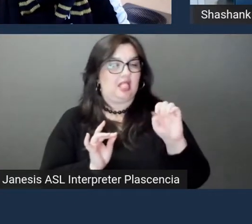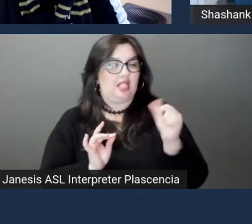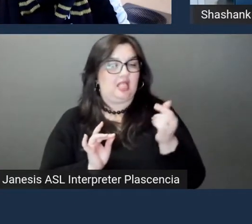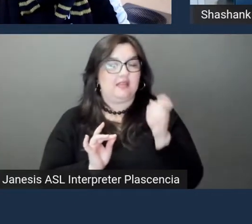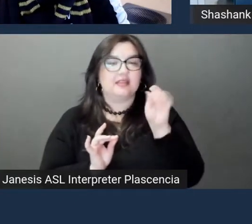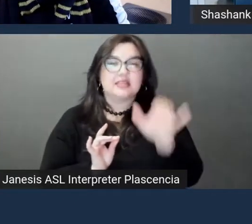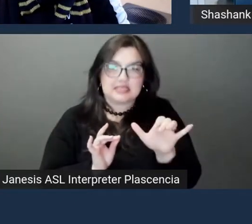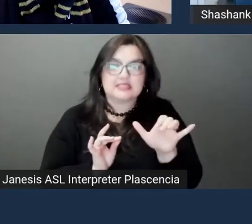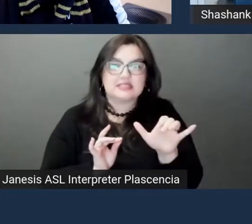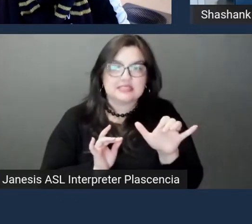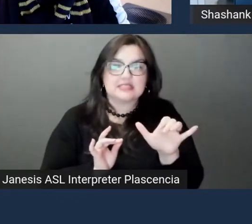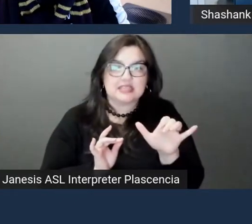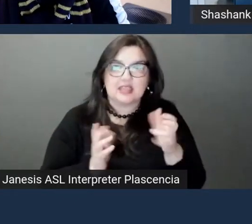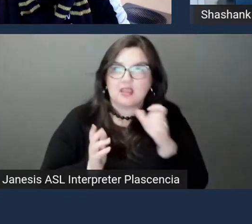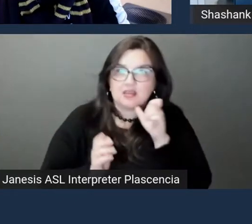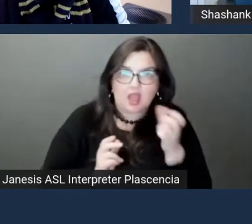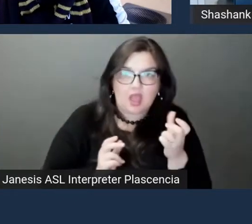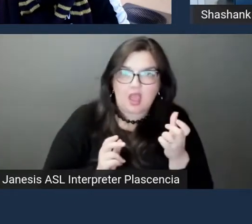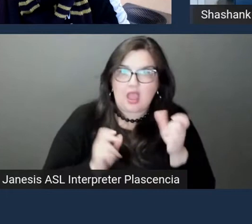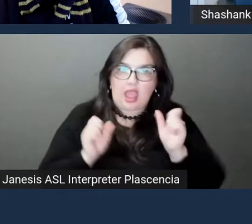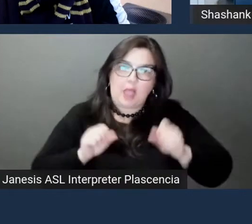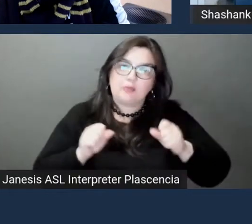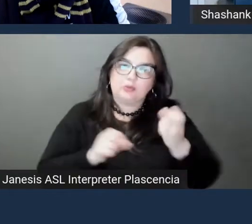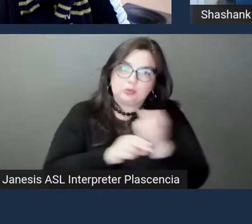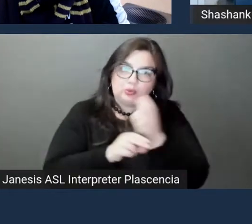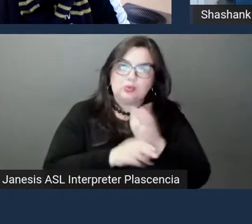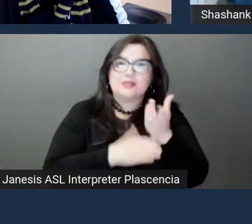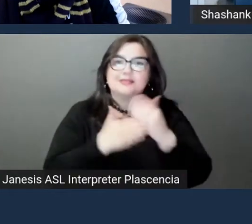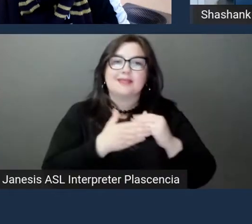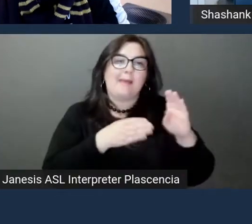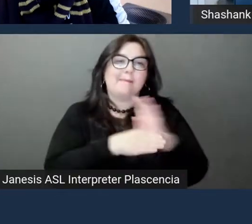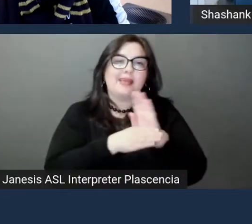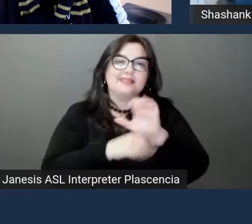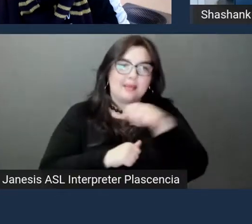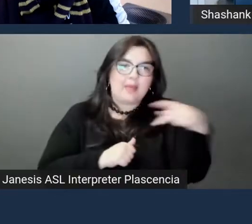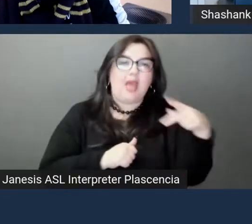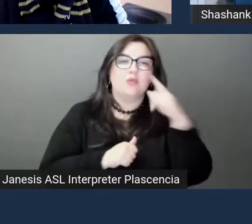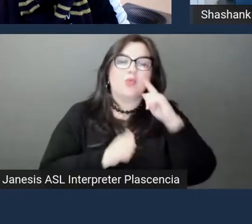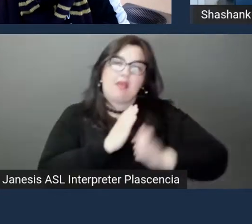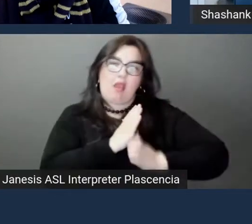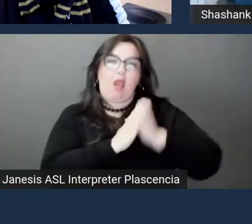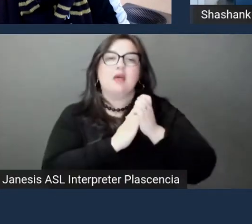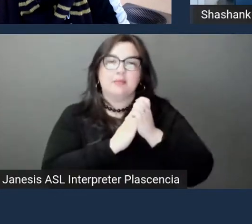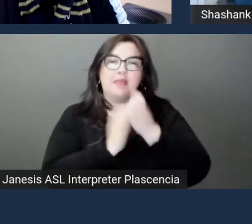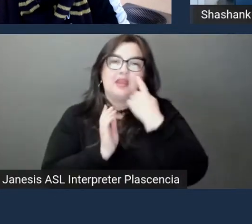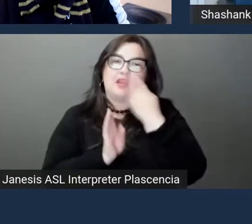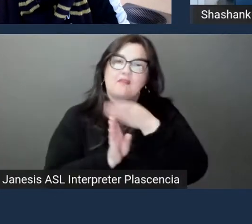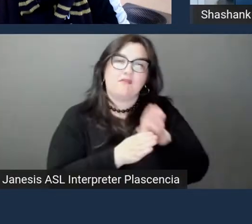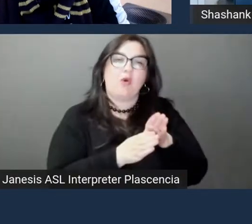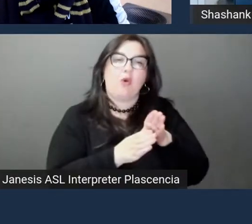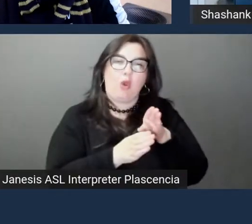So enterprise resource planning, some business applications which are automating the business. But I would say overall,